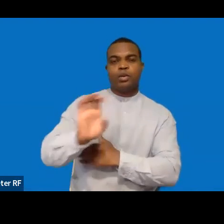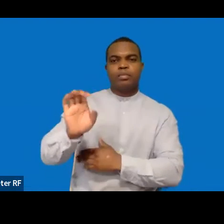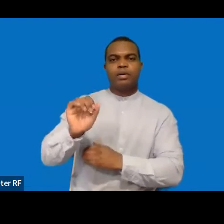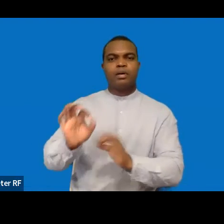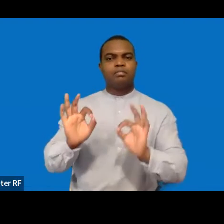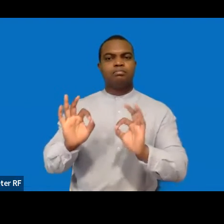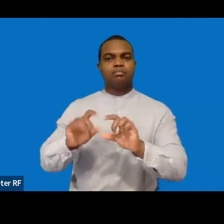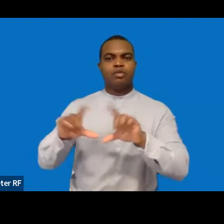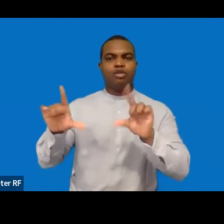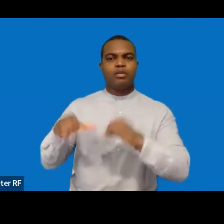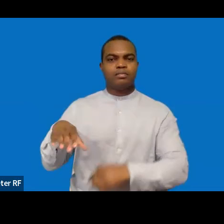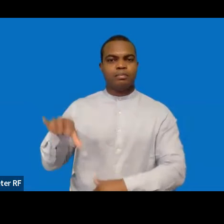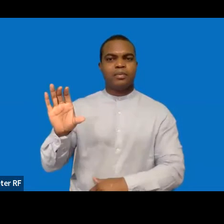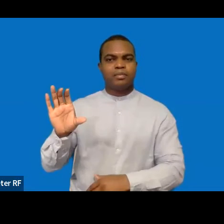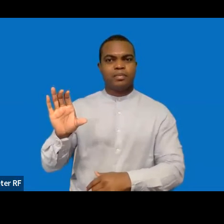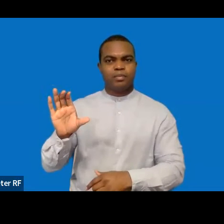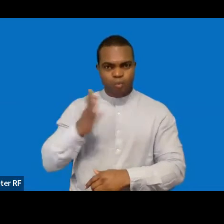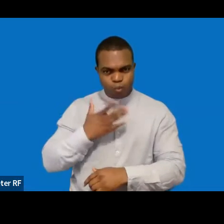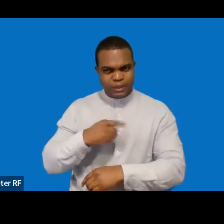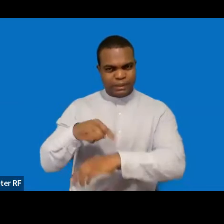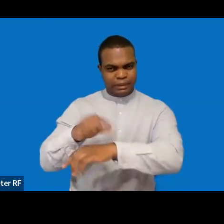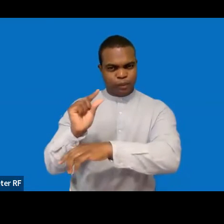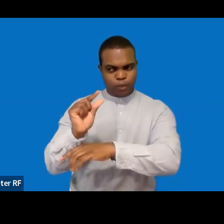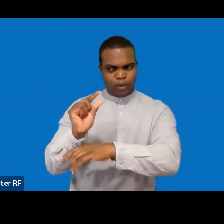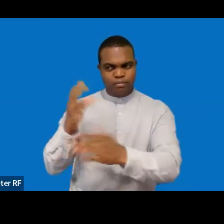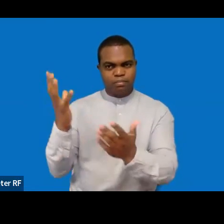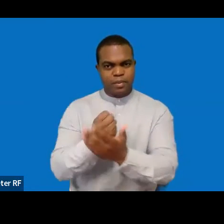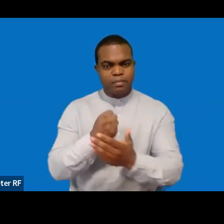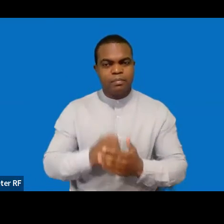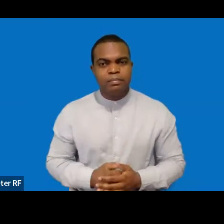And I very much hope that we will be able to close this